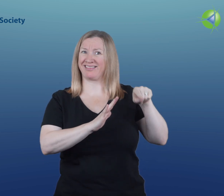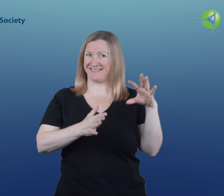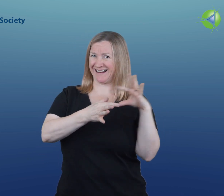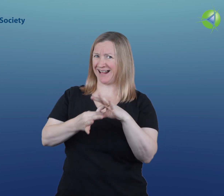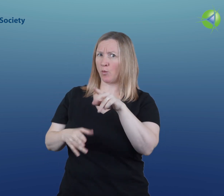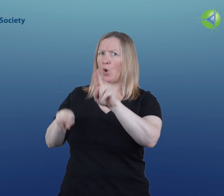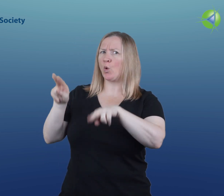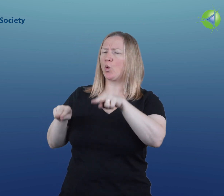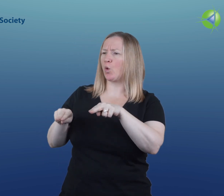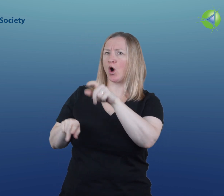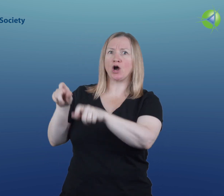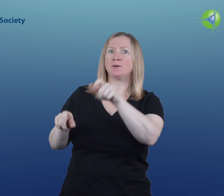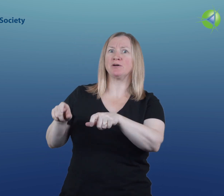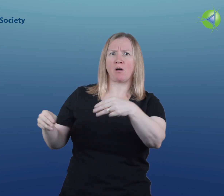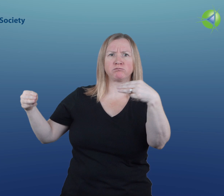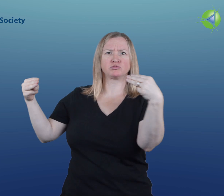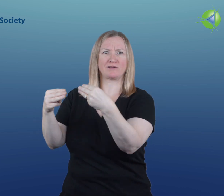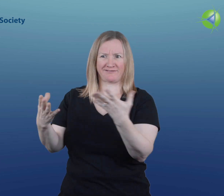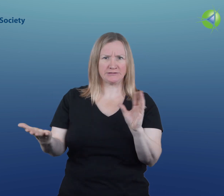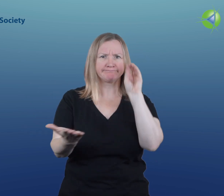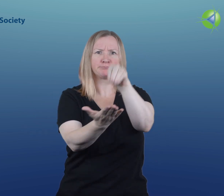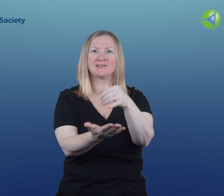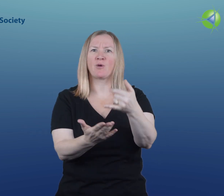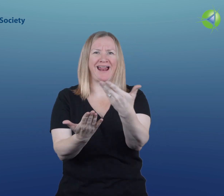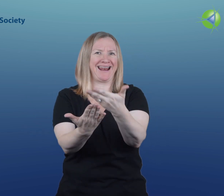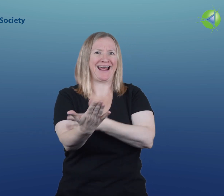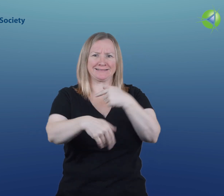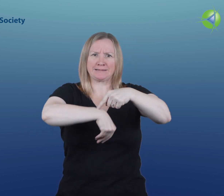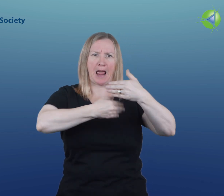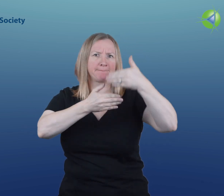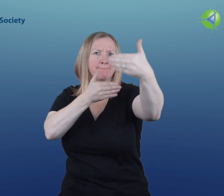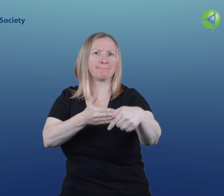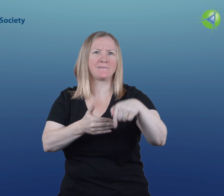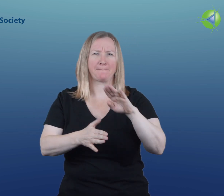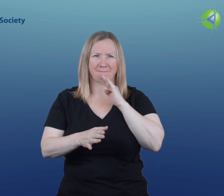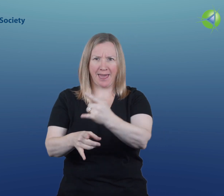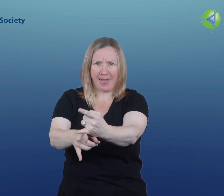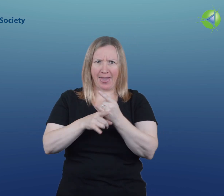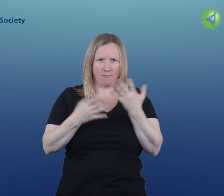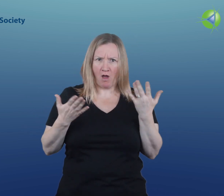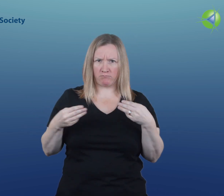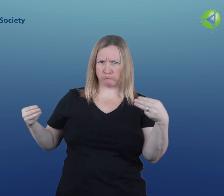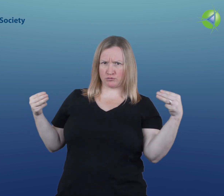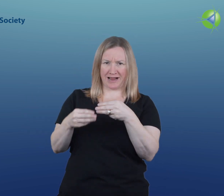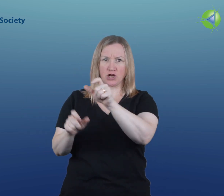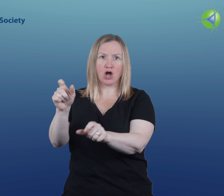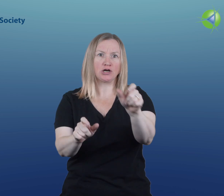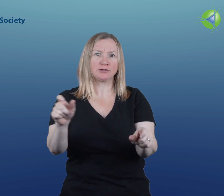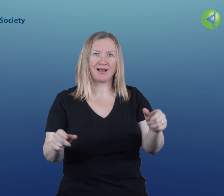new consumer protections in place under legal framework, will help protect consumers,